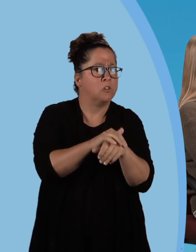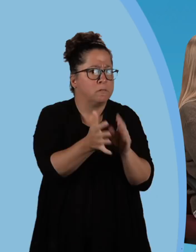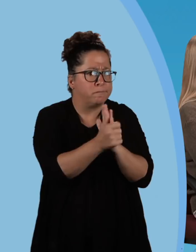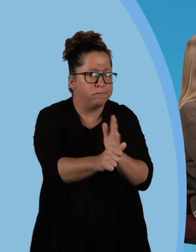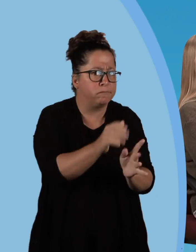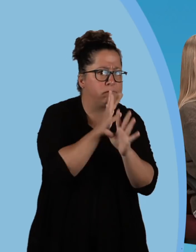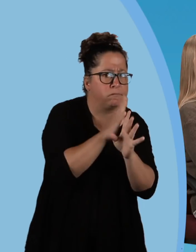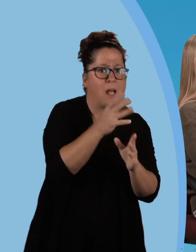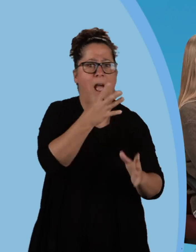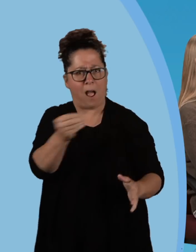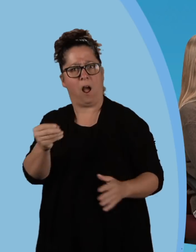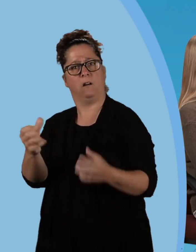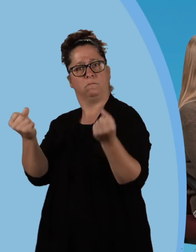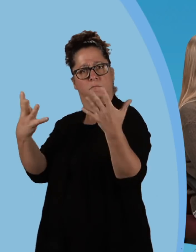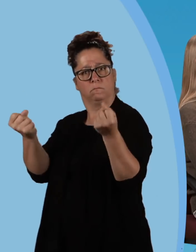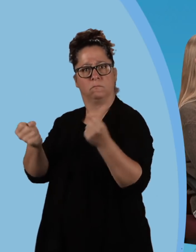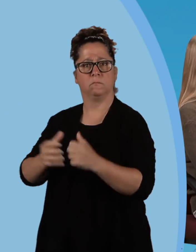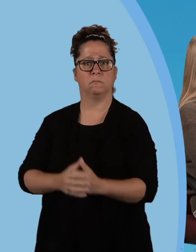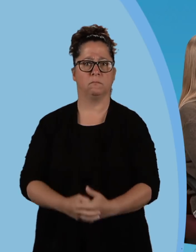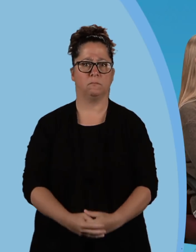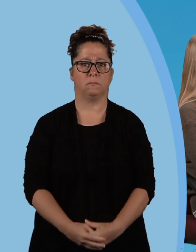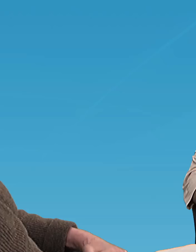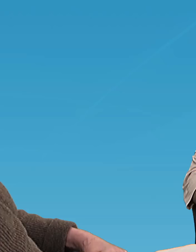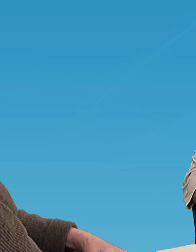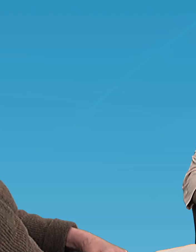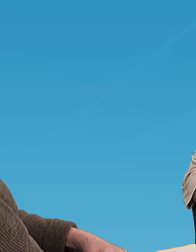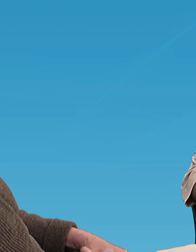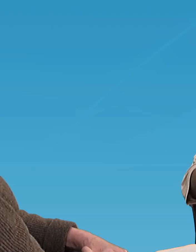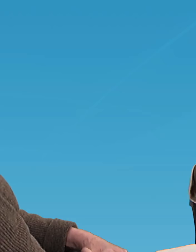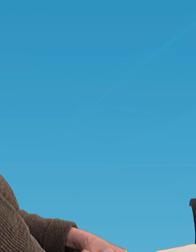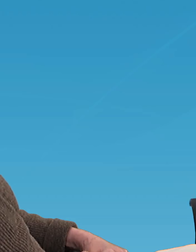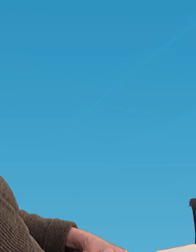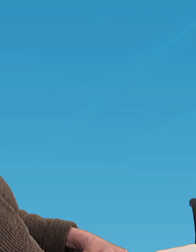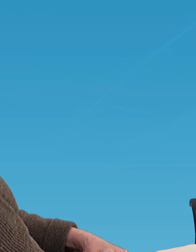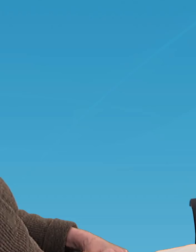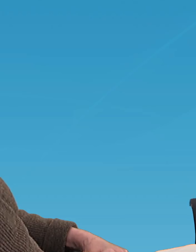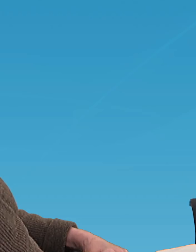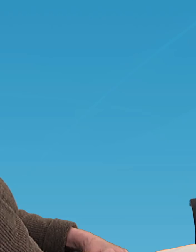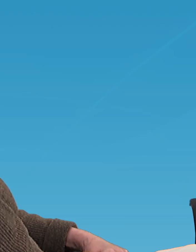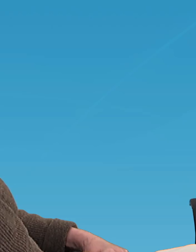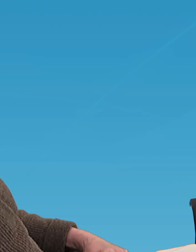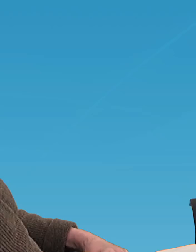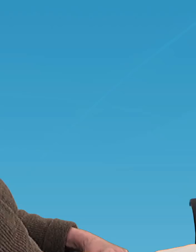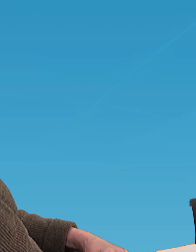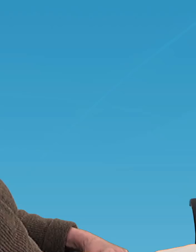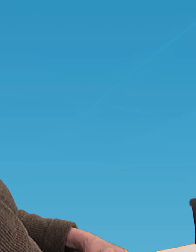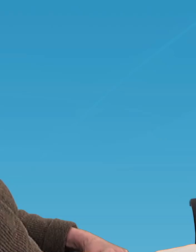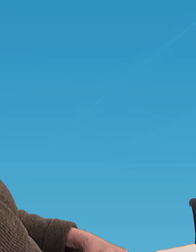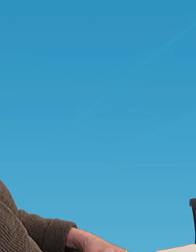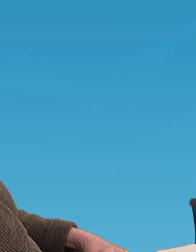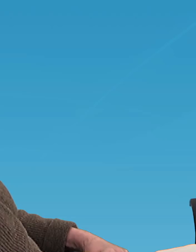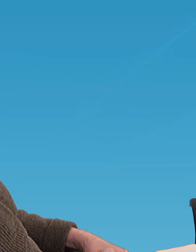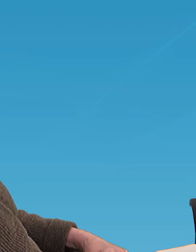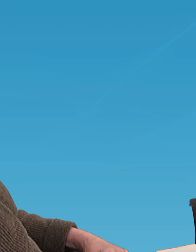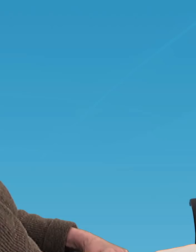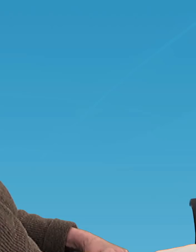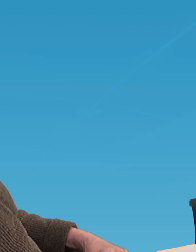spoken English skills and sign language skills. I've experienced both the advantages and disadvantages